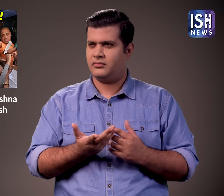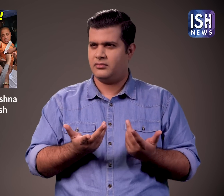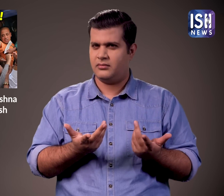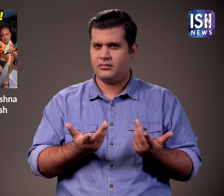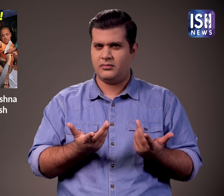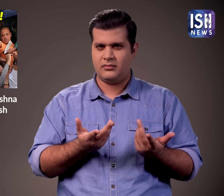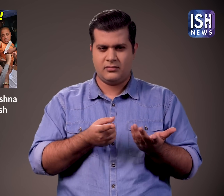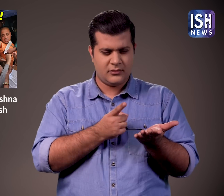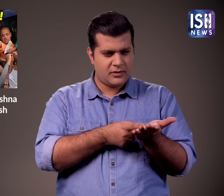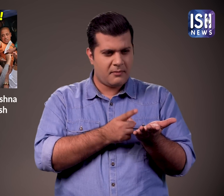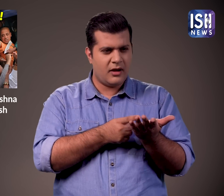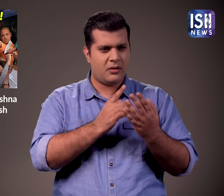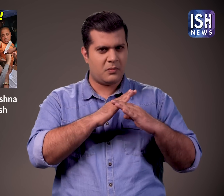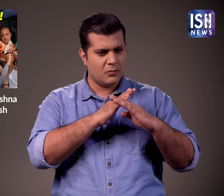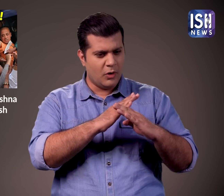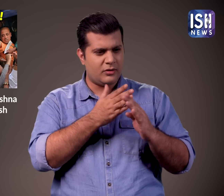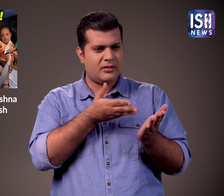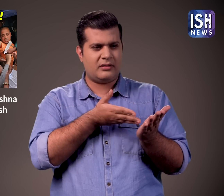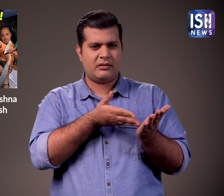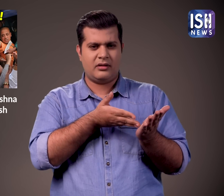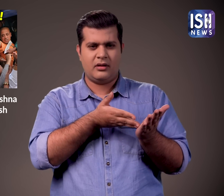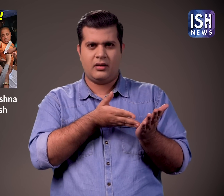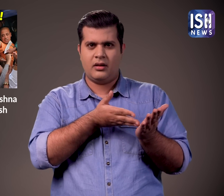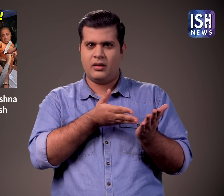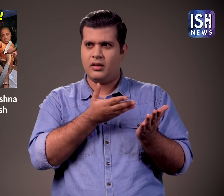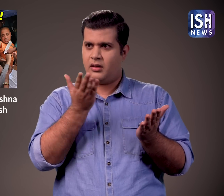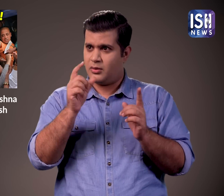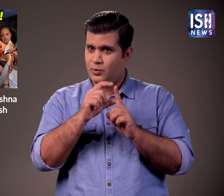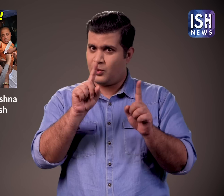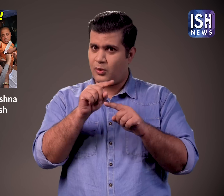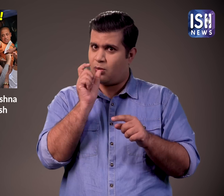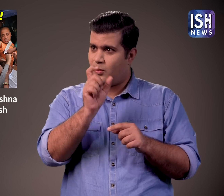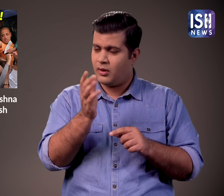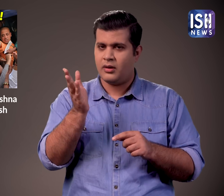Why? Hindus were only demanding protection. Is that wrong?